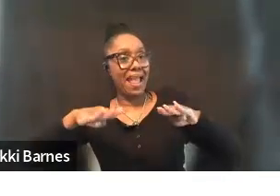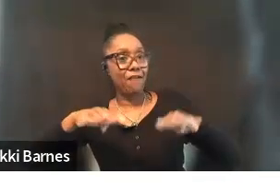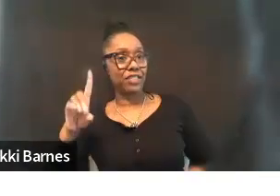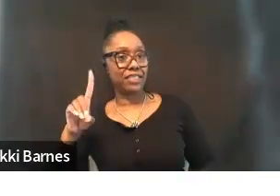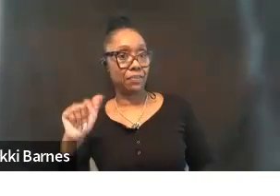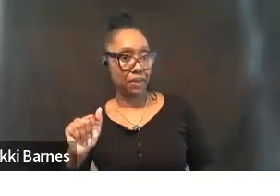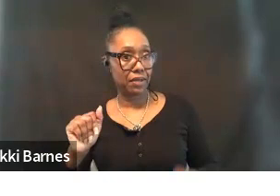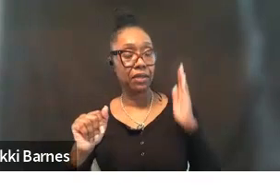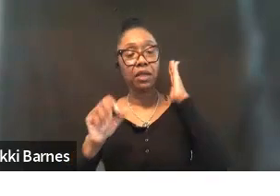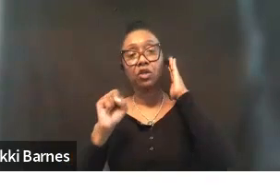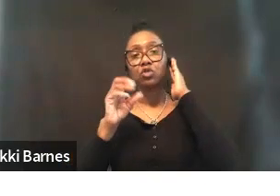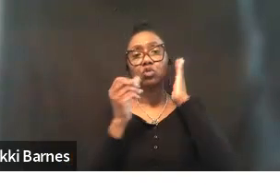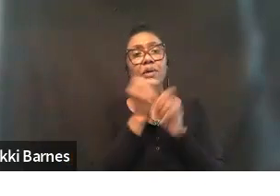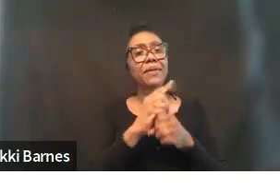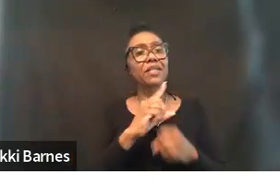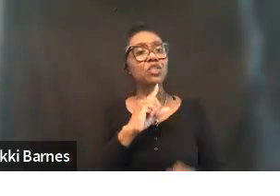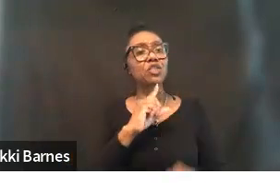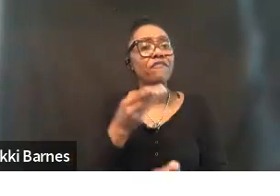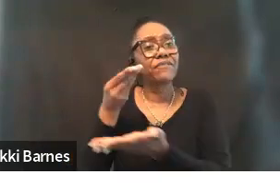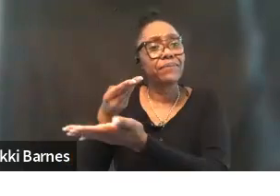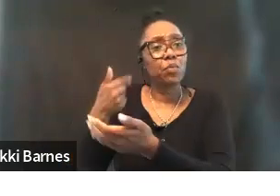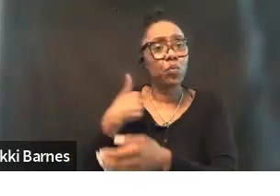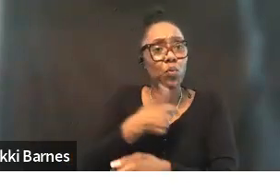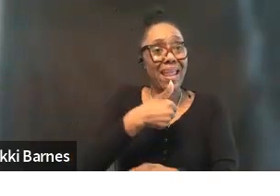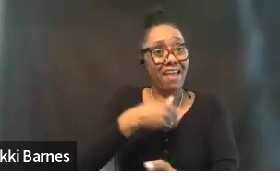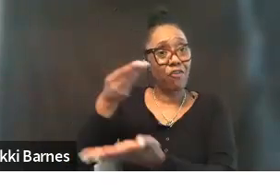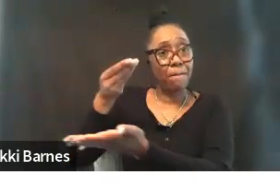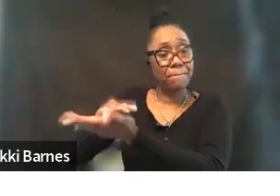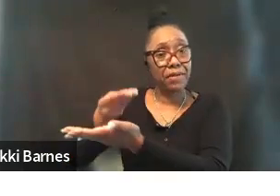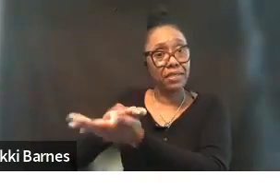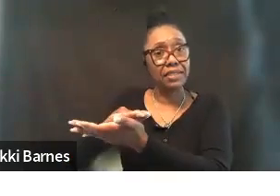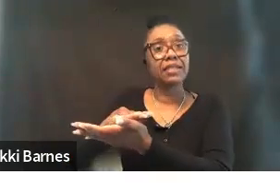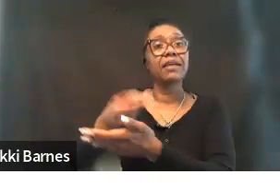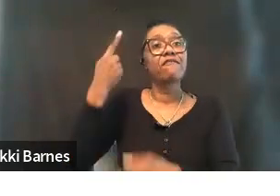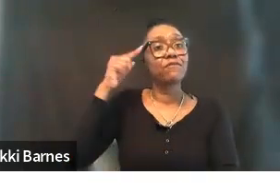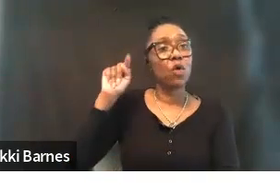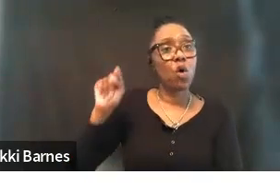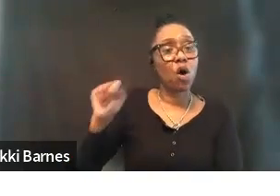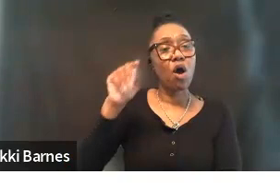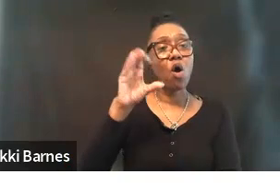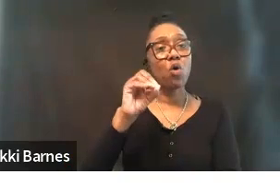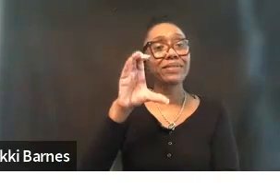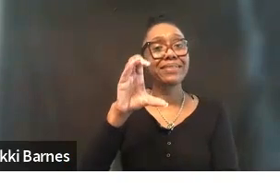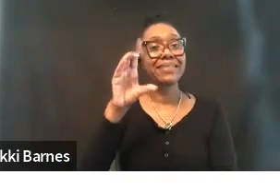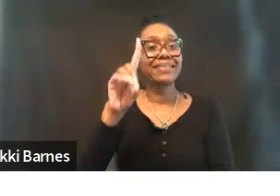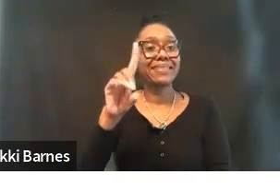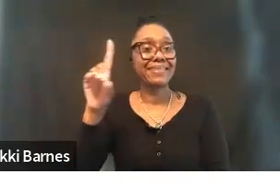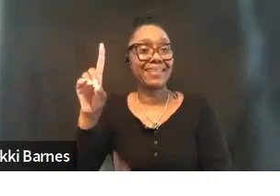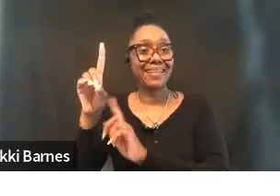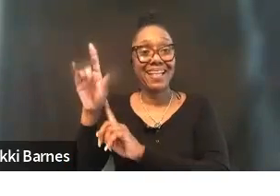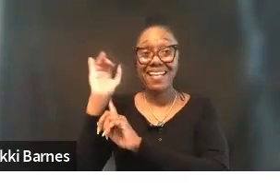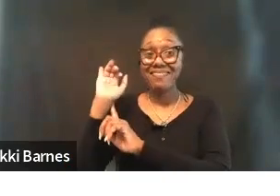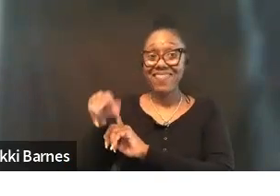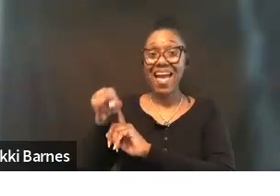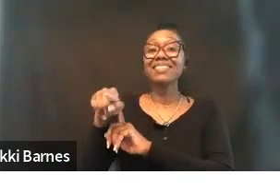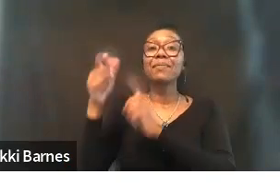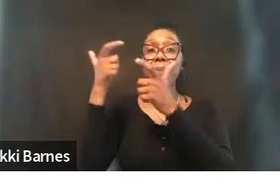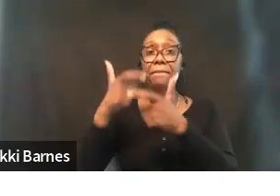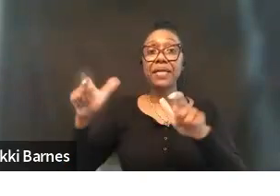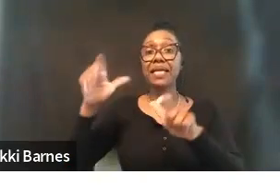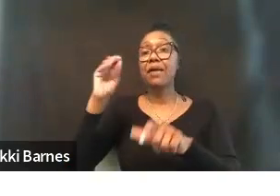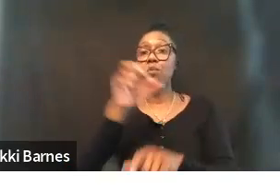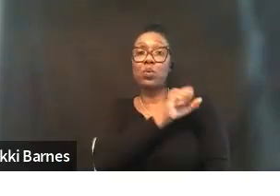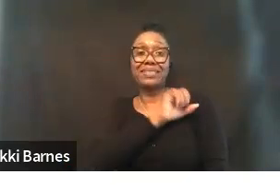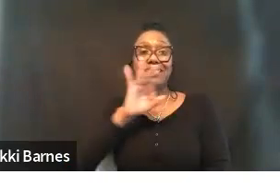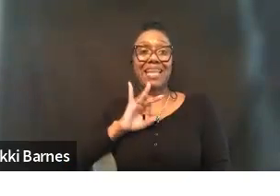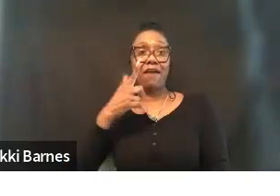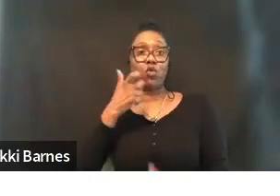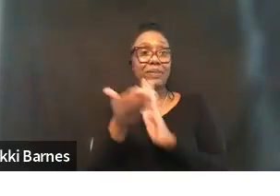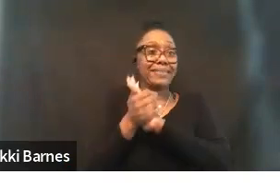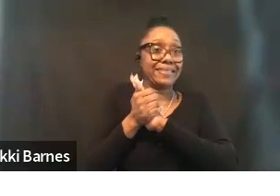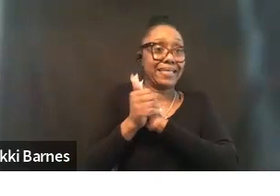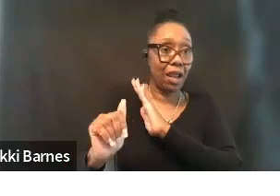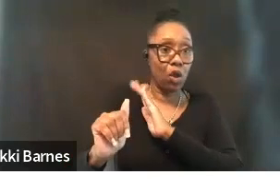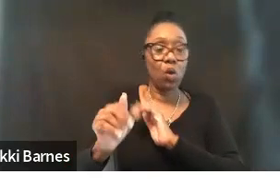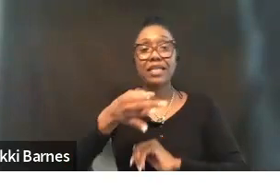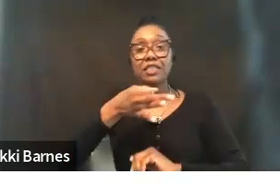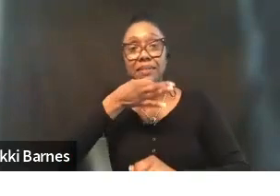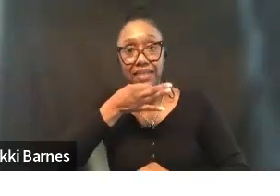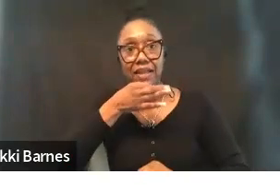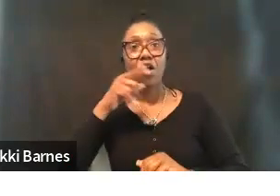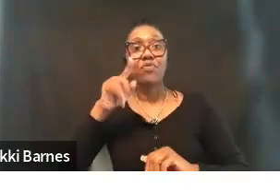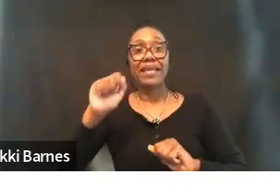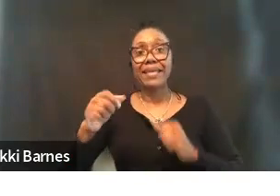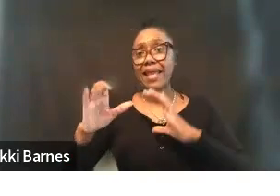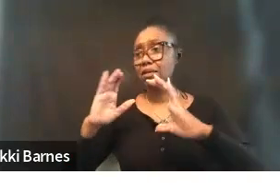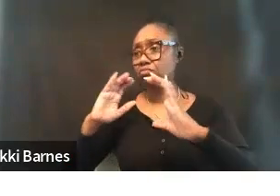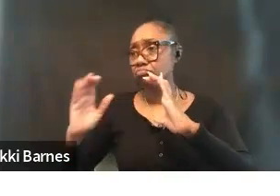Continue funding and resourcing of their OCD resource center because that is where we have our largest hub of expertise and other resource center is able to sort of collaborate and consult on many of these activities and recommendations.